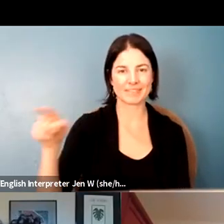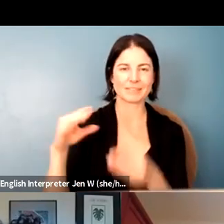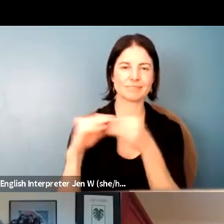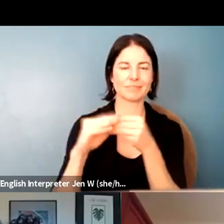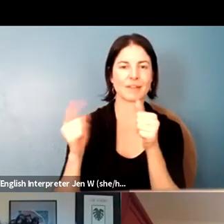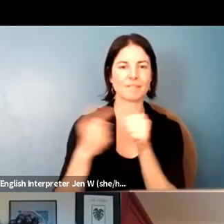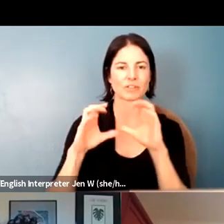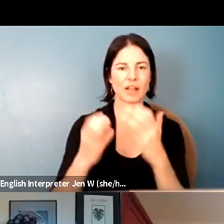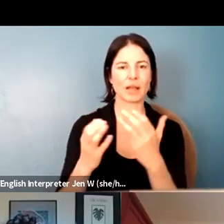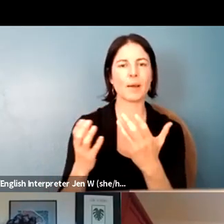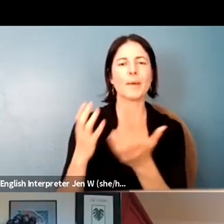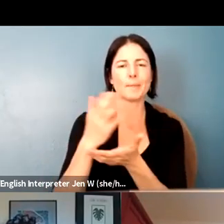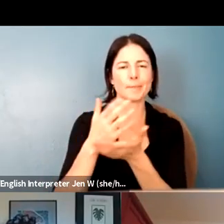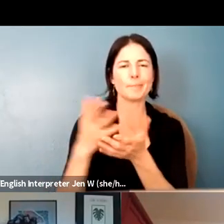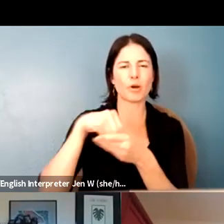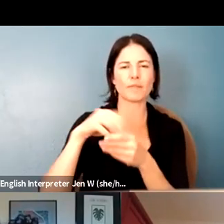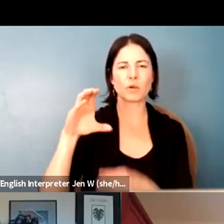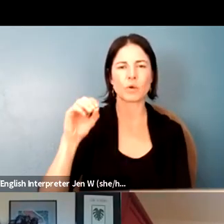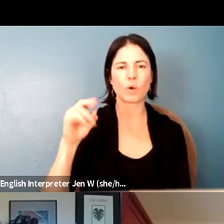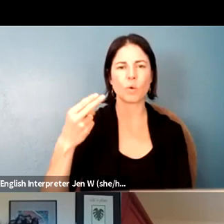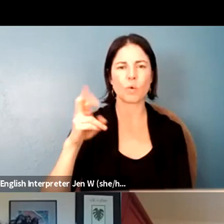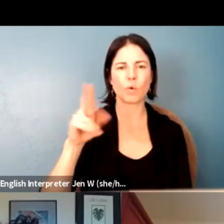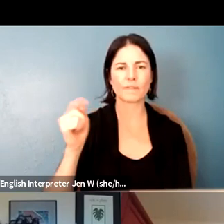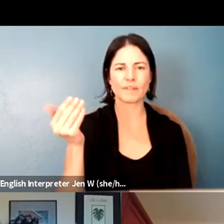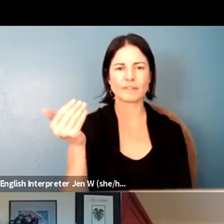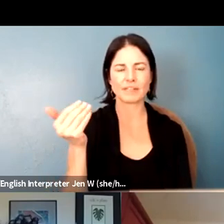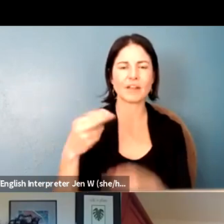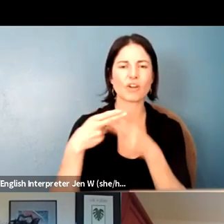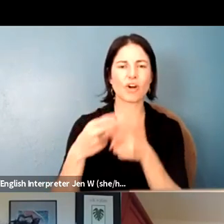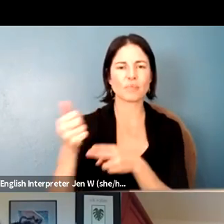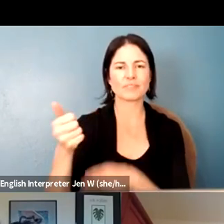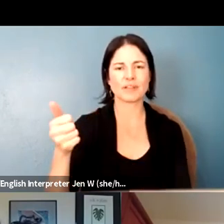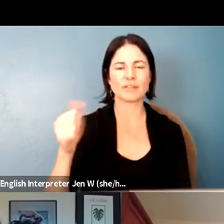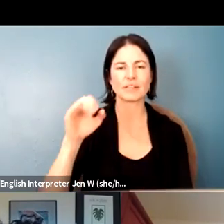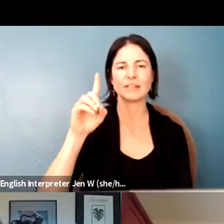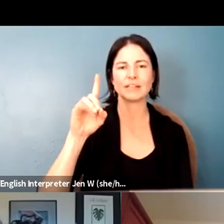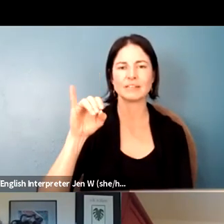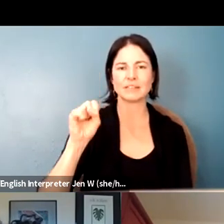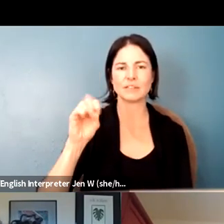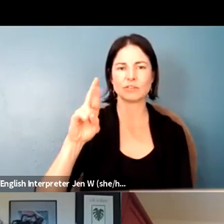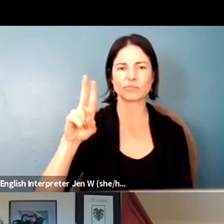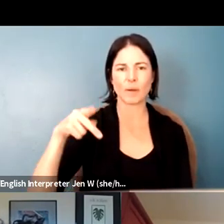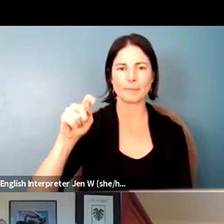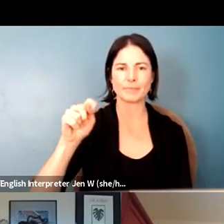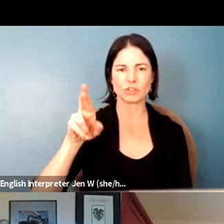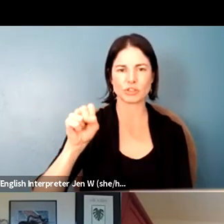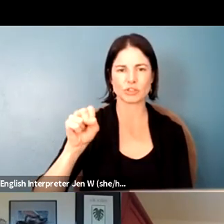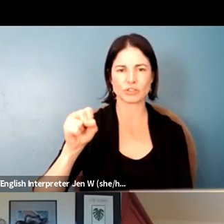part of cohort 15. They've renamed themselves the disruptors. And she said, You know, I'm realizing that